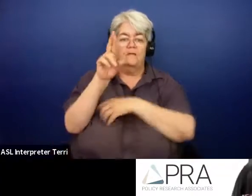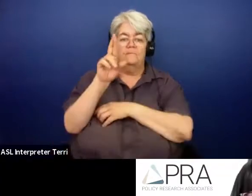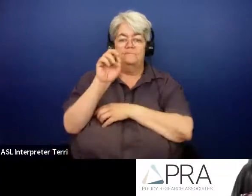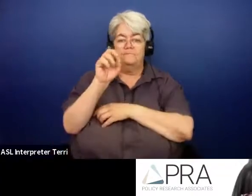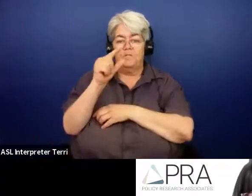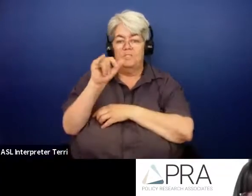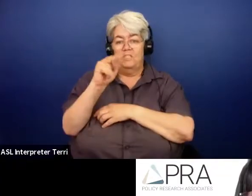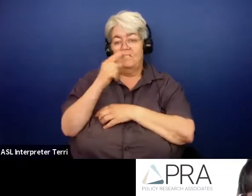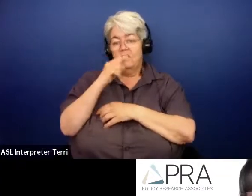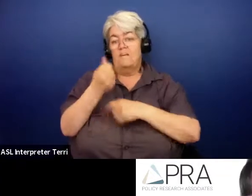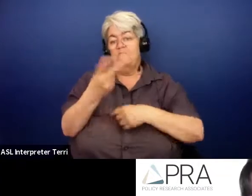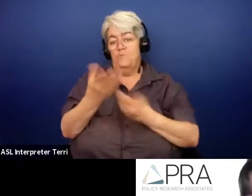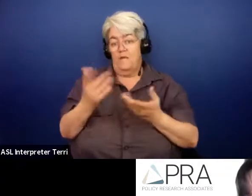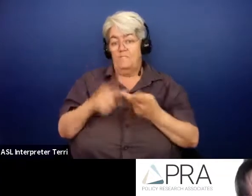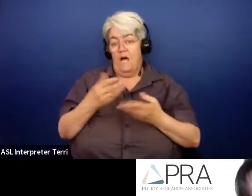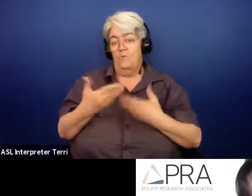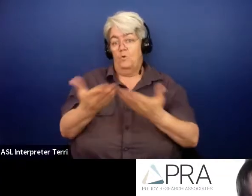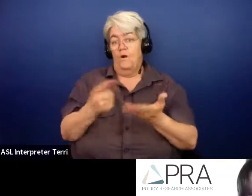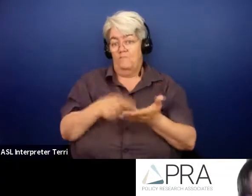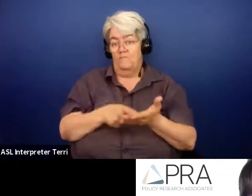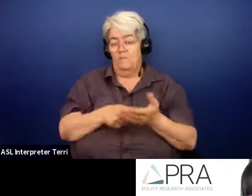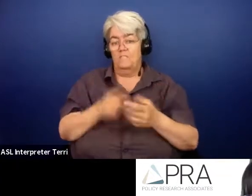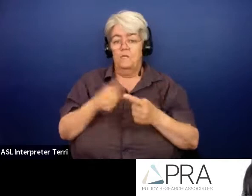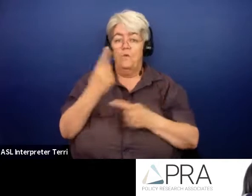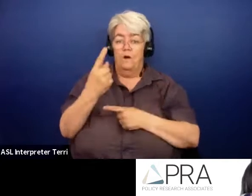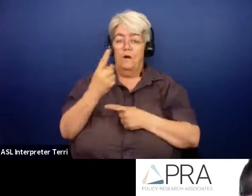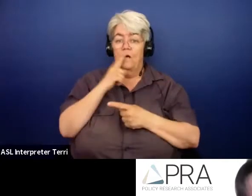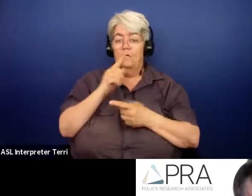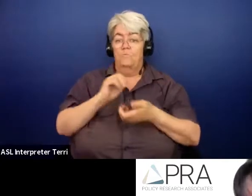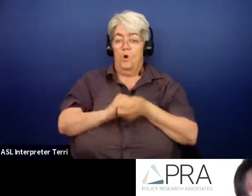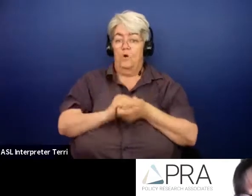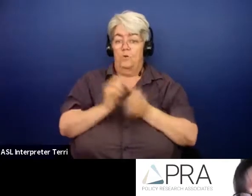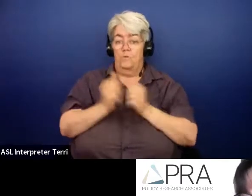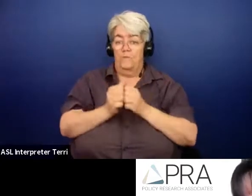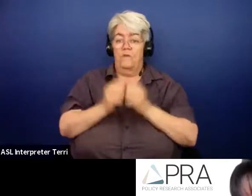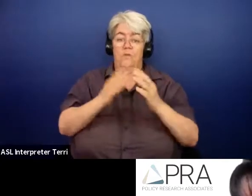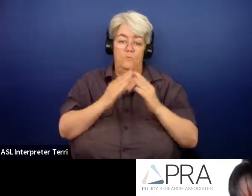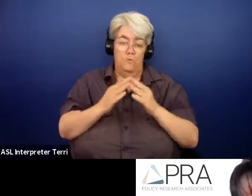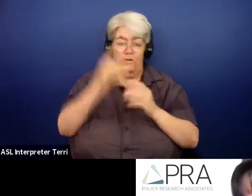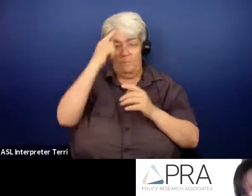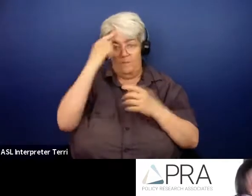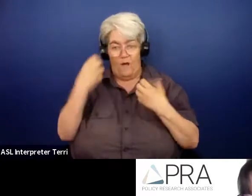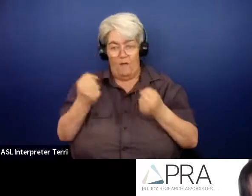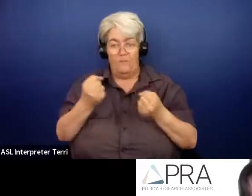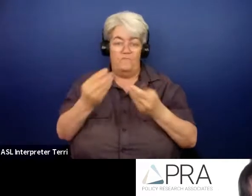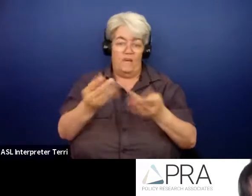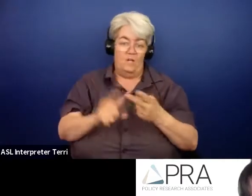I think there are couple of things I would offer on that. One is to partner with your community mental health provider and FQHC.